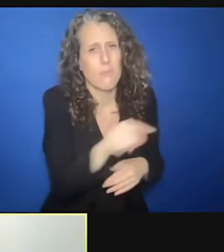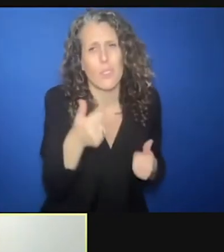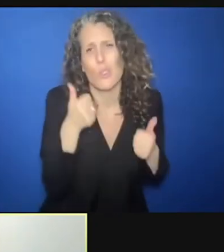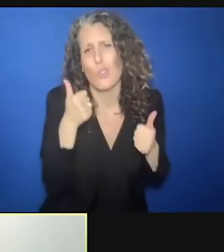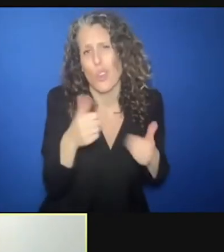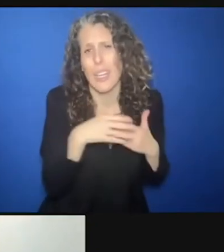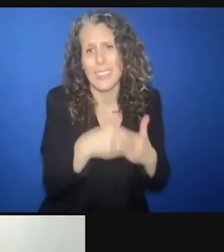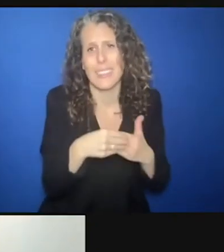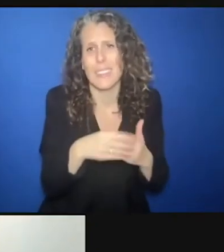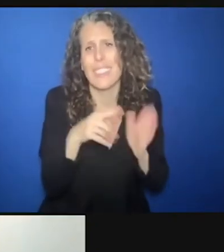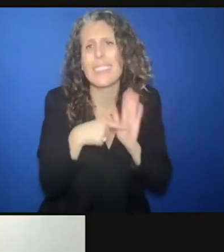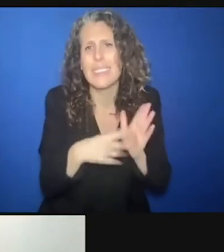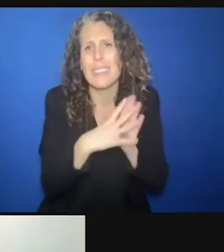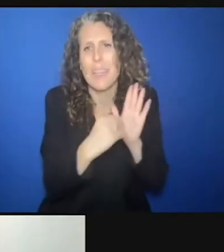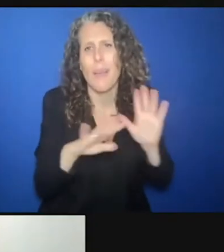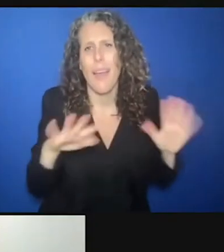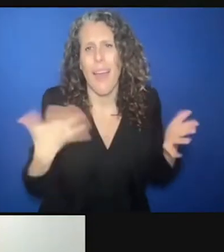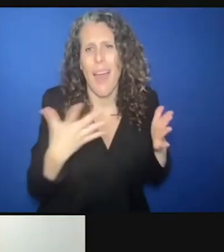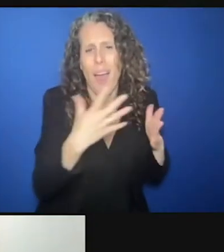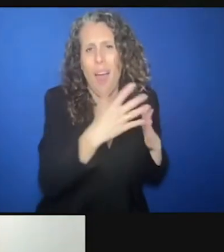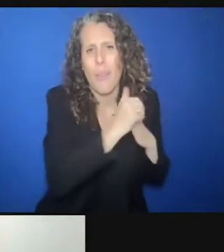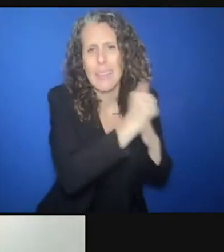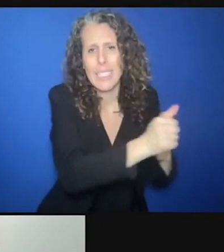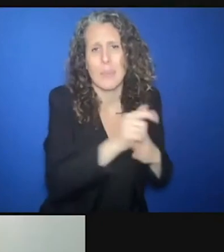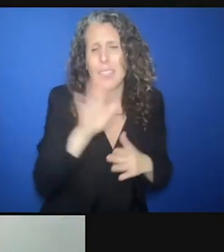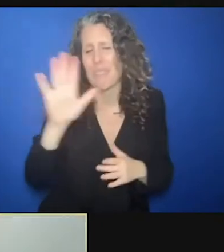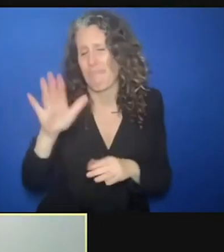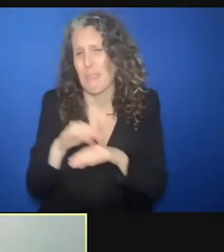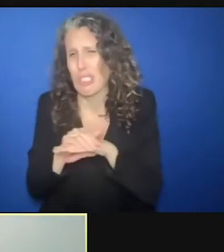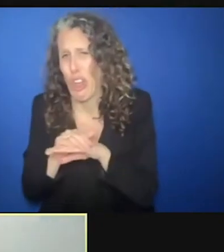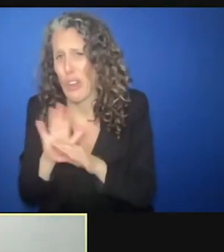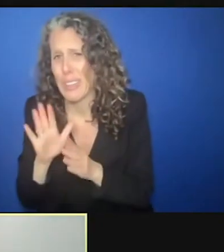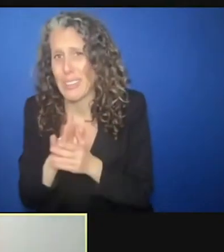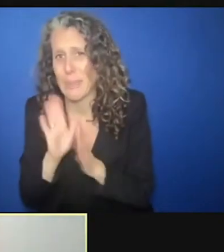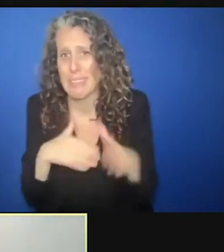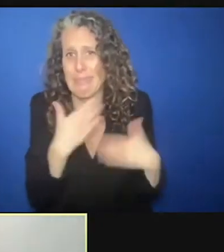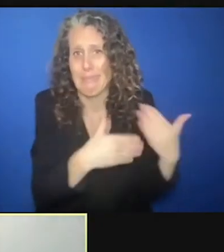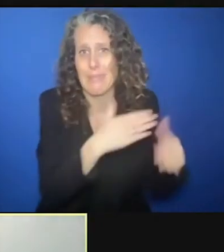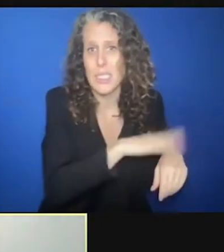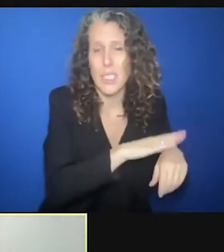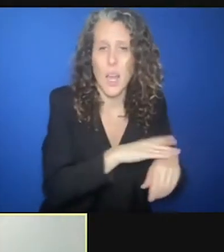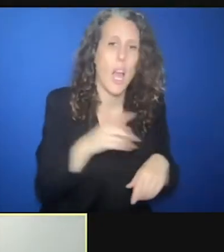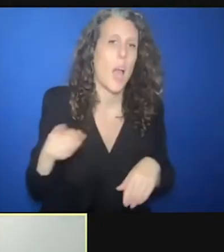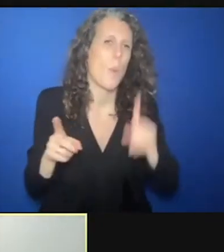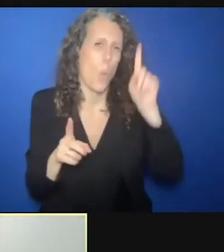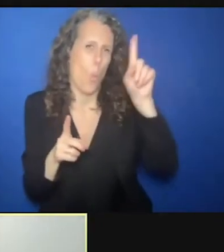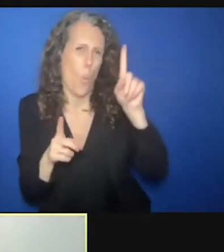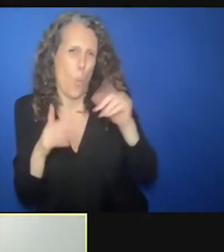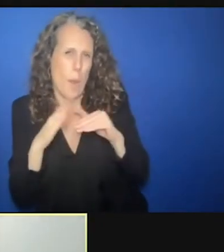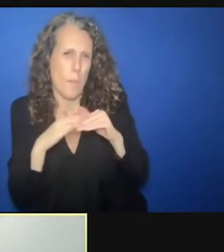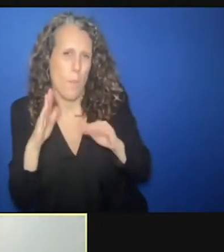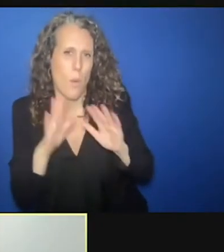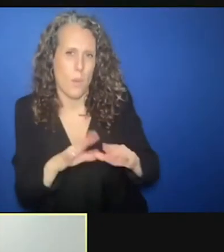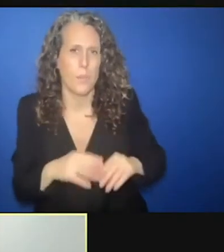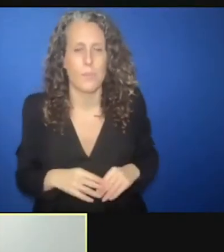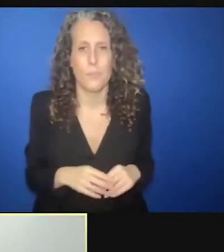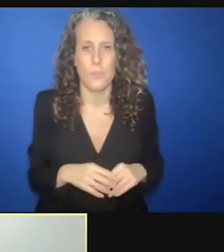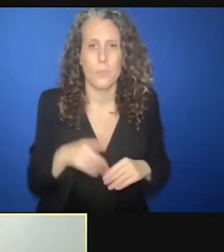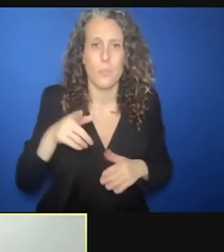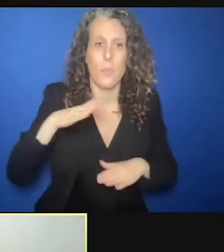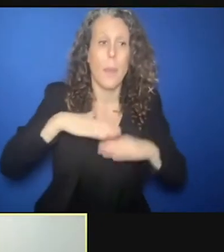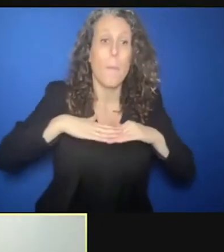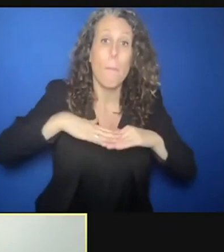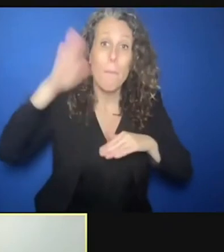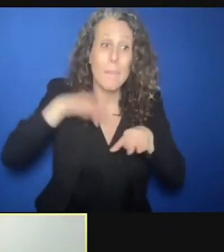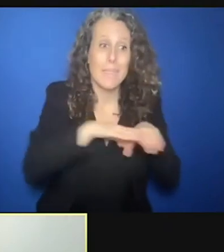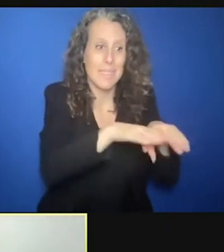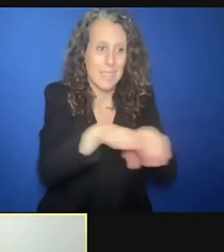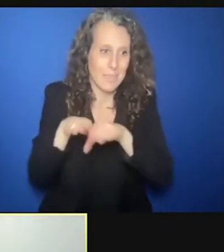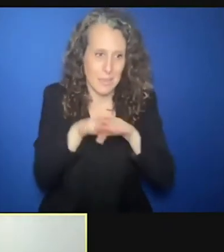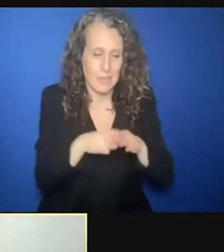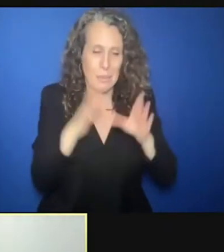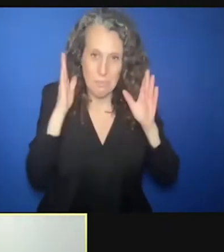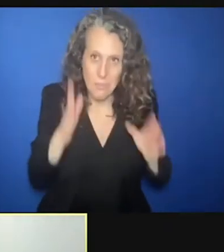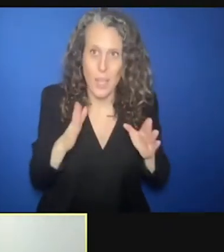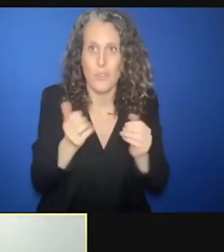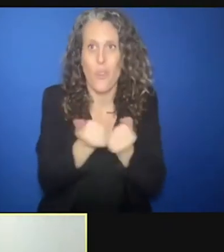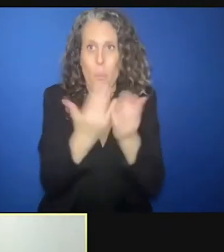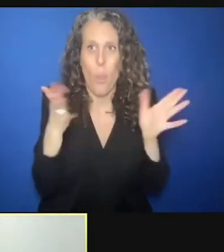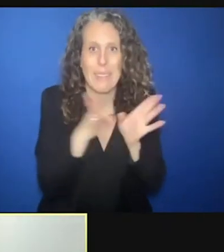Forgive me for interrupting. >> Tasha Gill: Those are standards. It's about